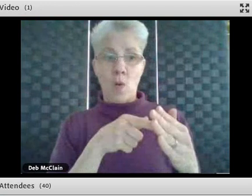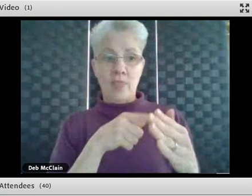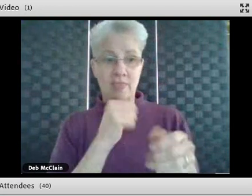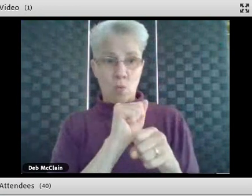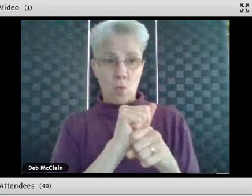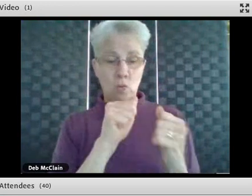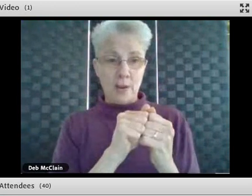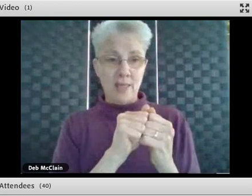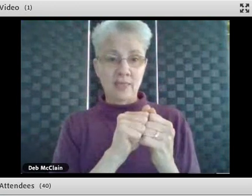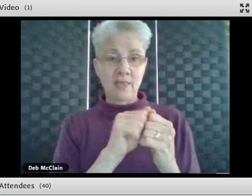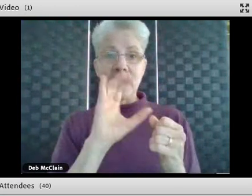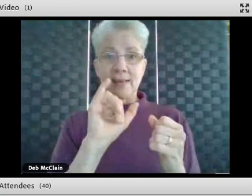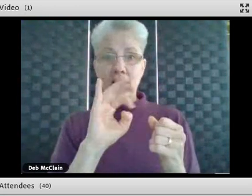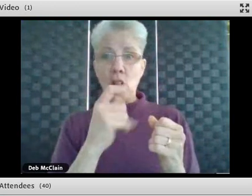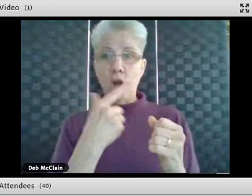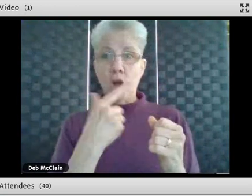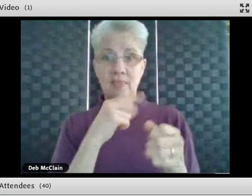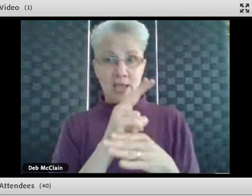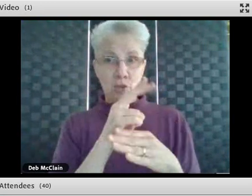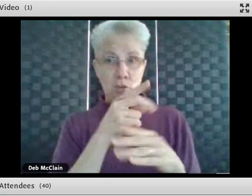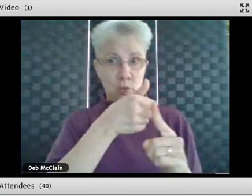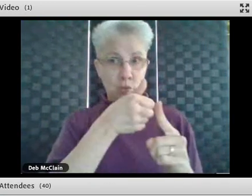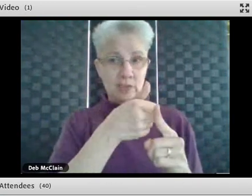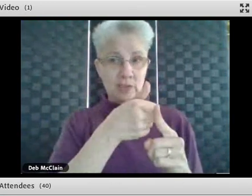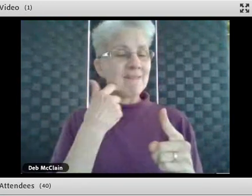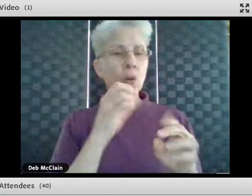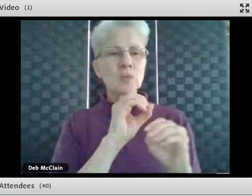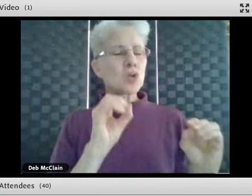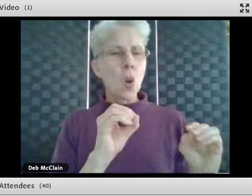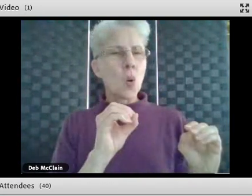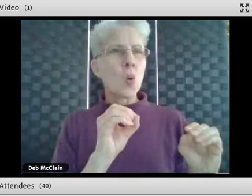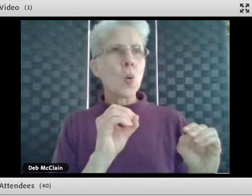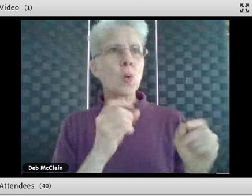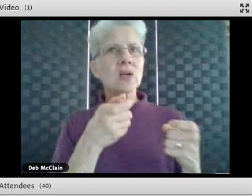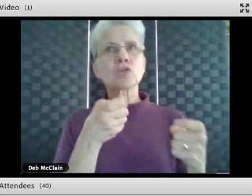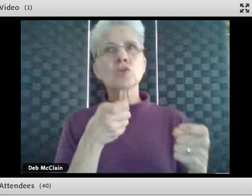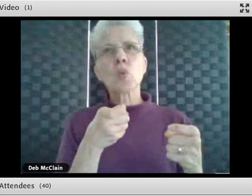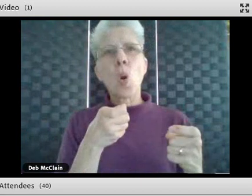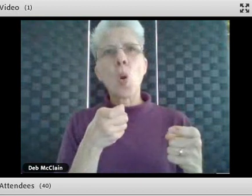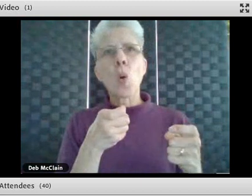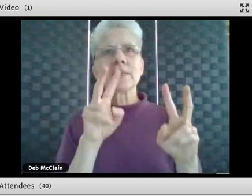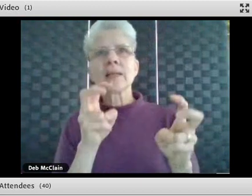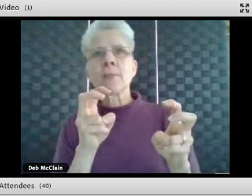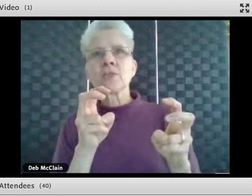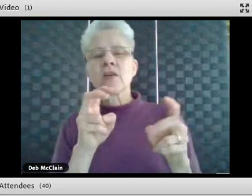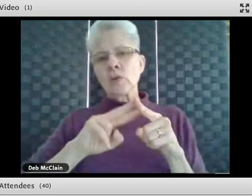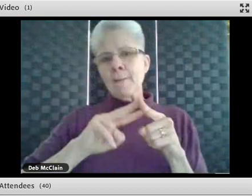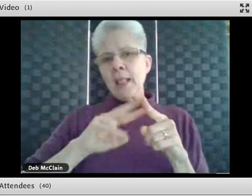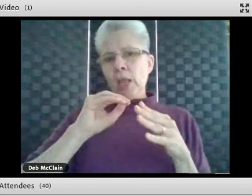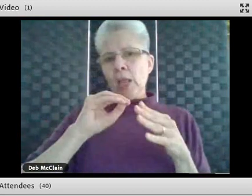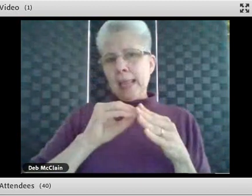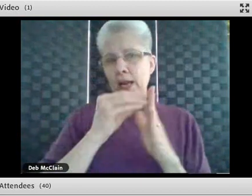the catalog they were working with, that if there was no controlled subject vocabulary in a record,